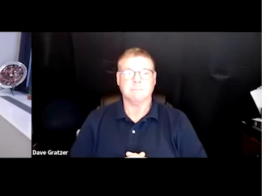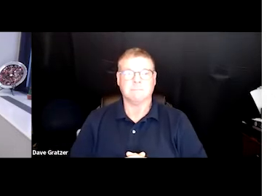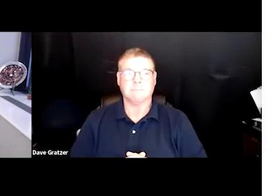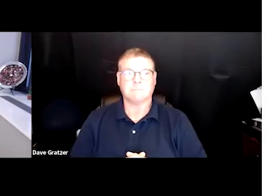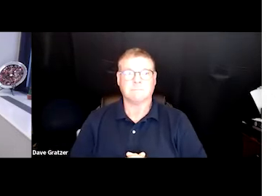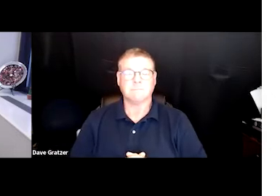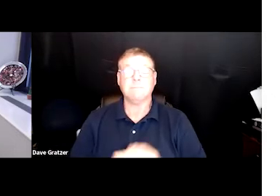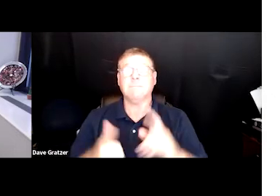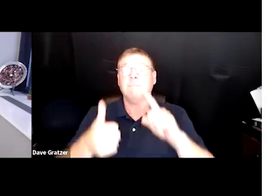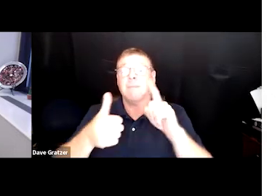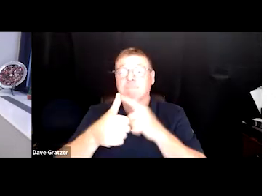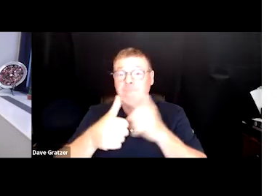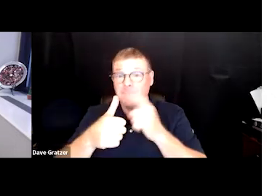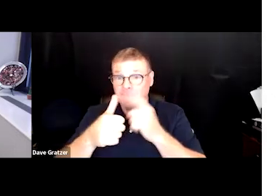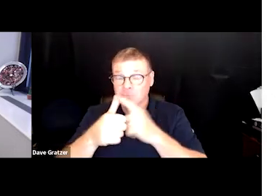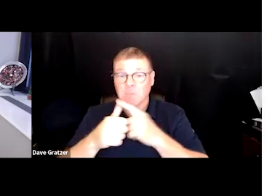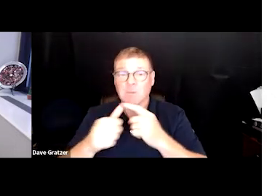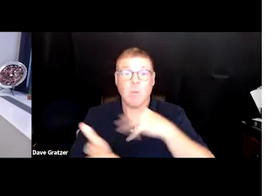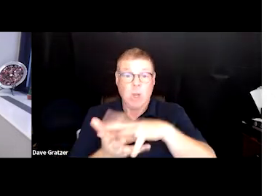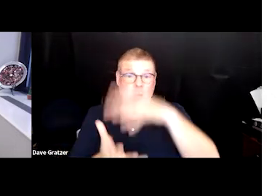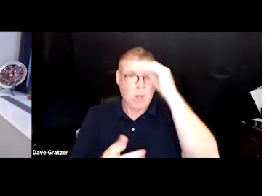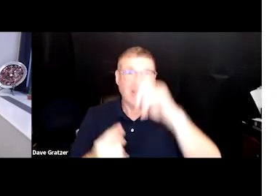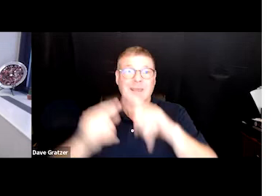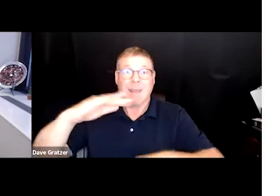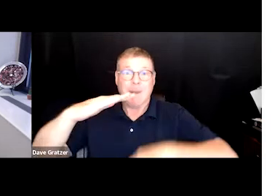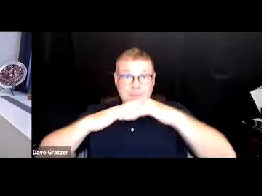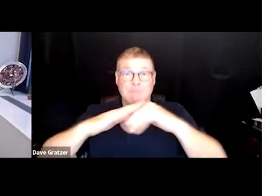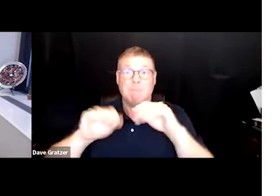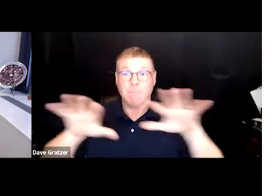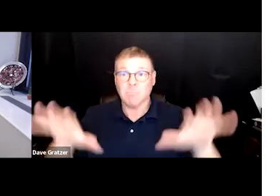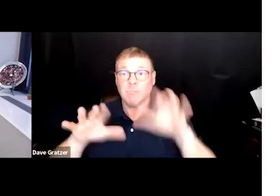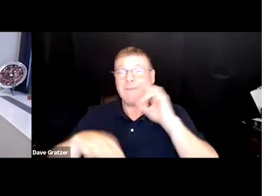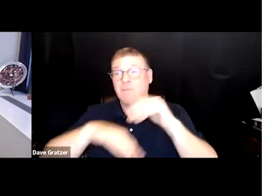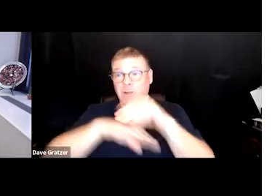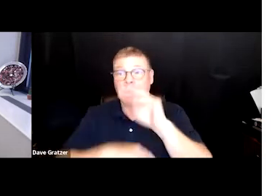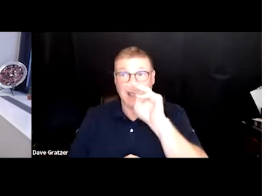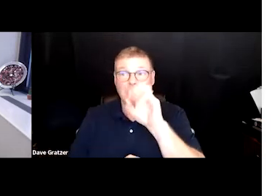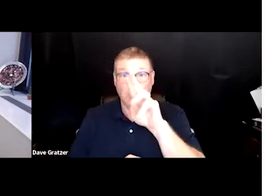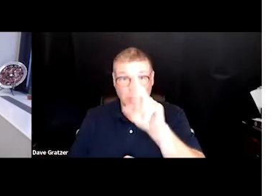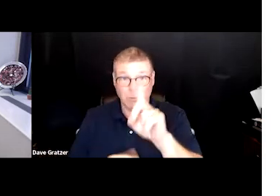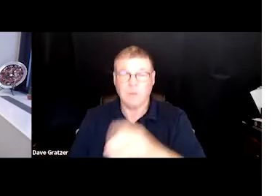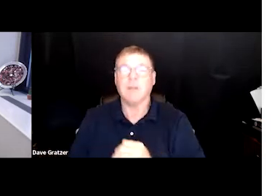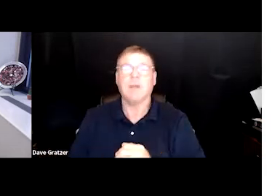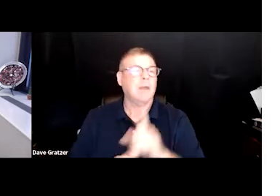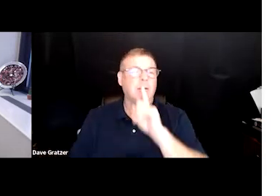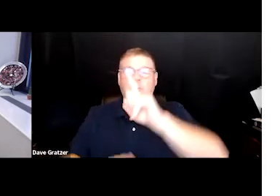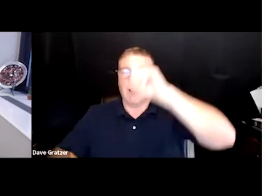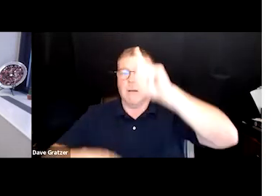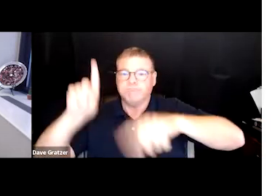So the first theme that we learned about was that capacity and practices for delivering medications for opioid use disorder really varied across jails.